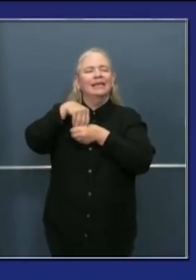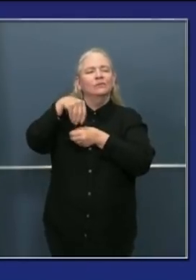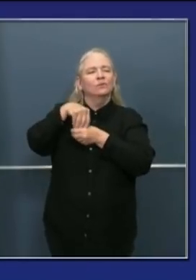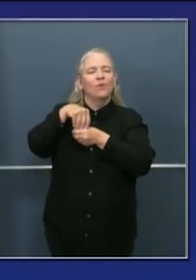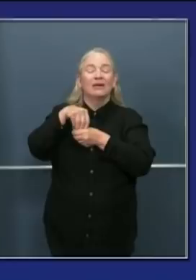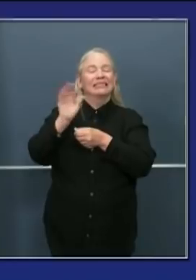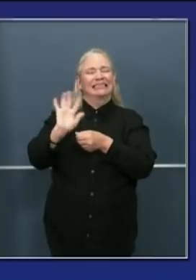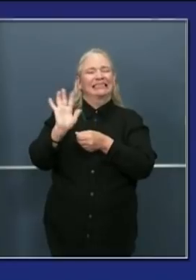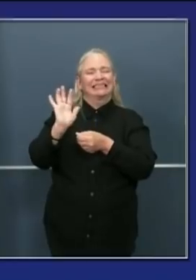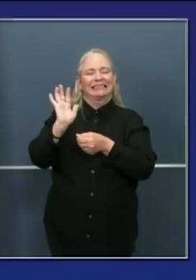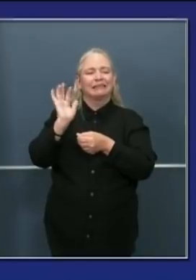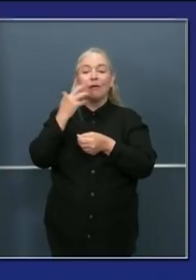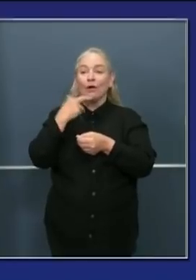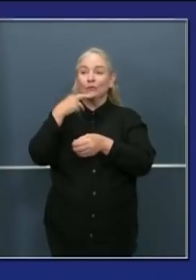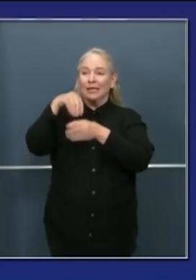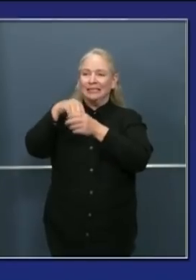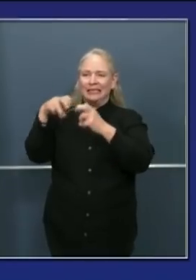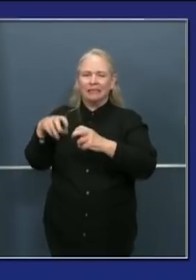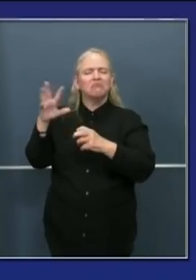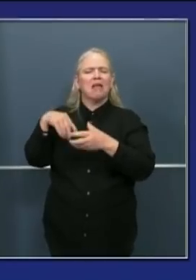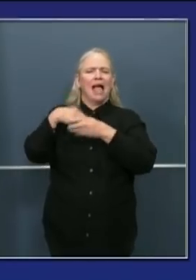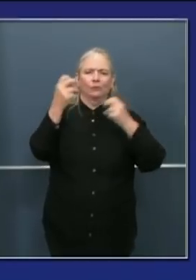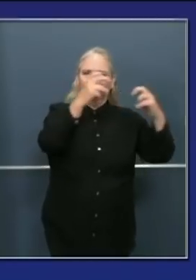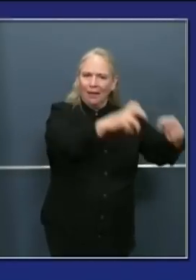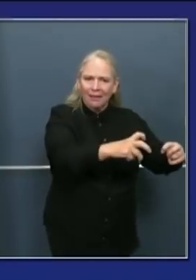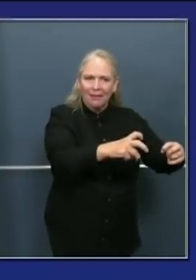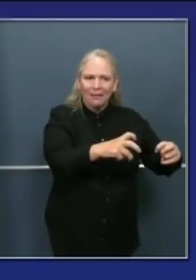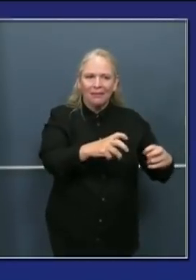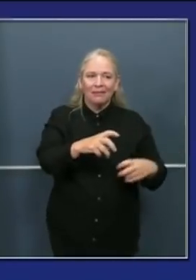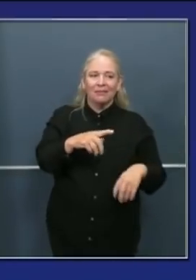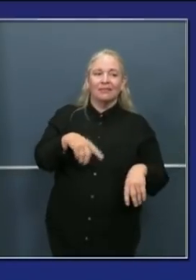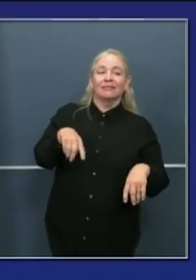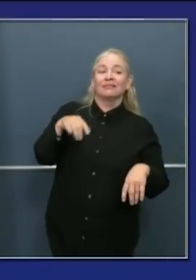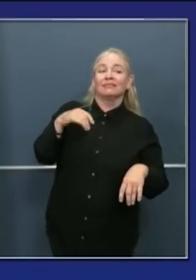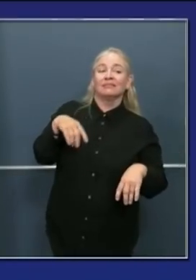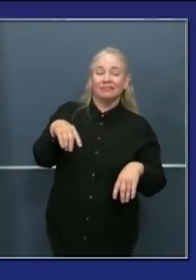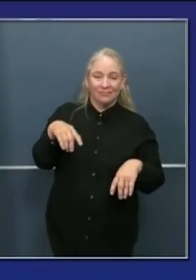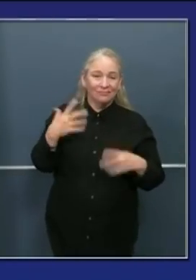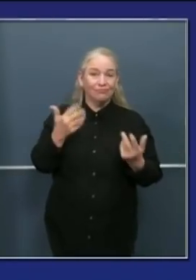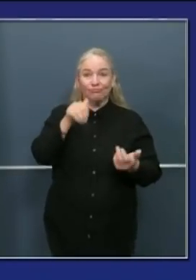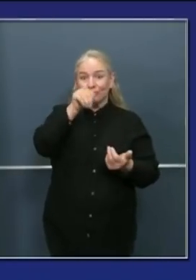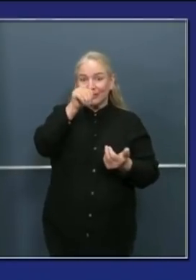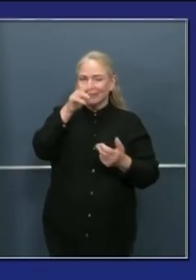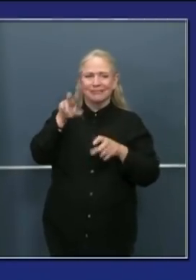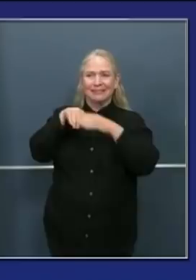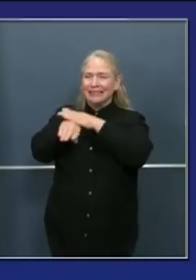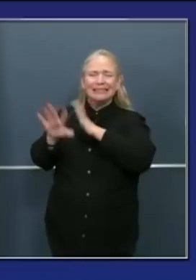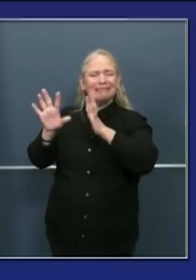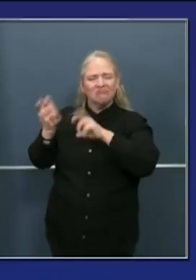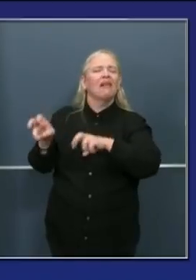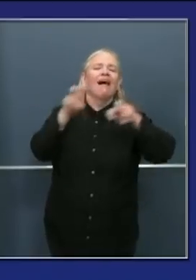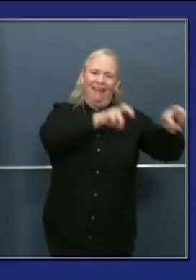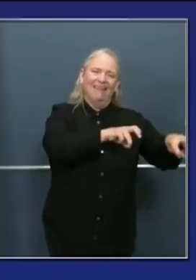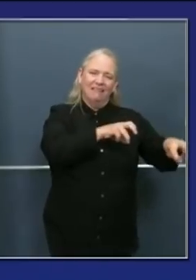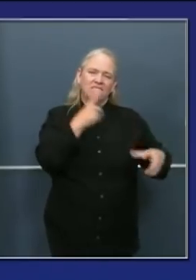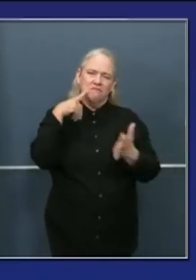MORE BROADLY, ACTIVITIES THAT ARE INDOOR, WANT TO MOVE THEM